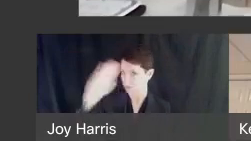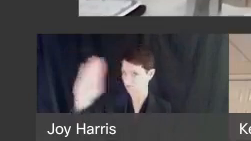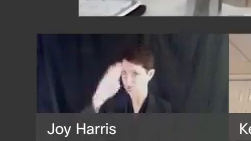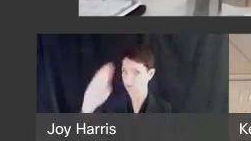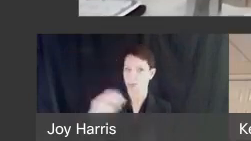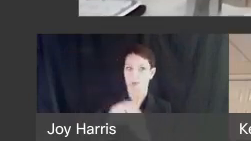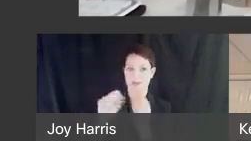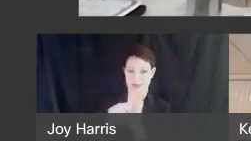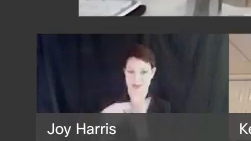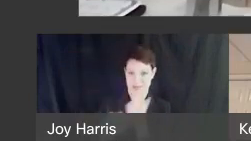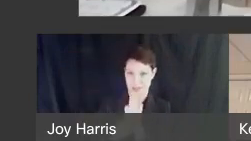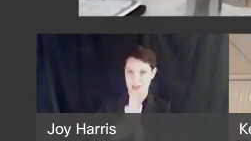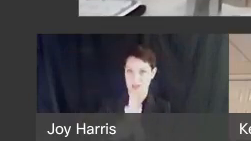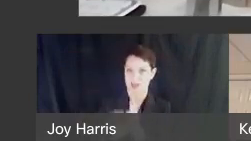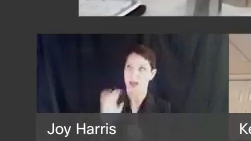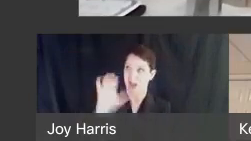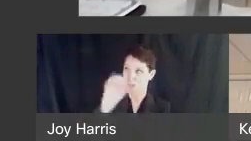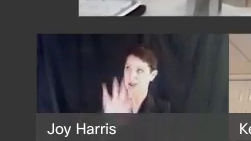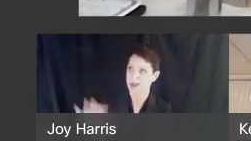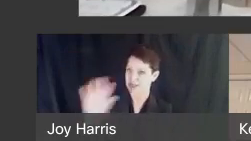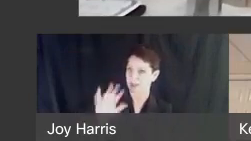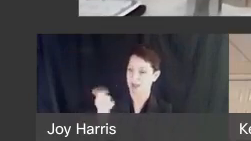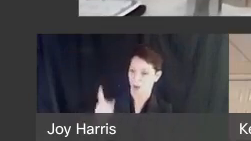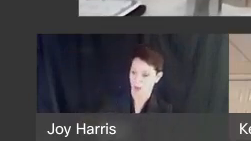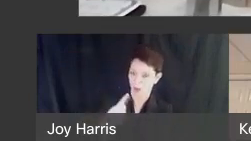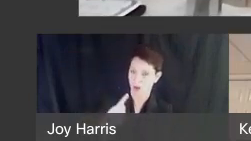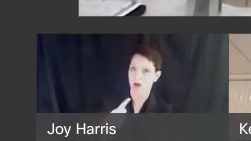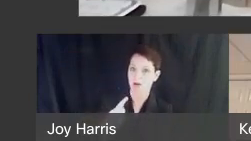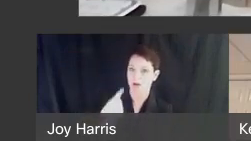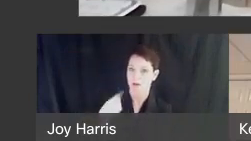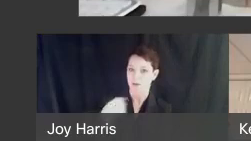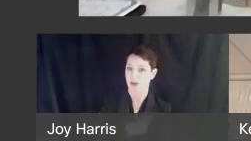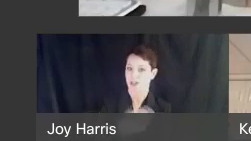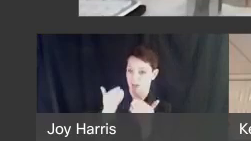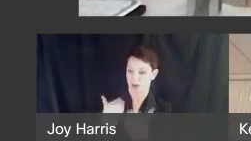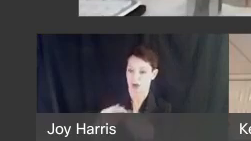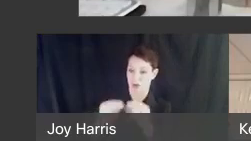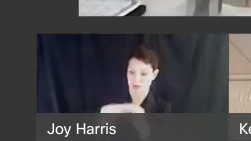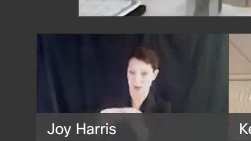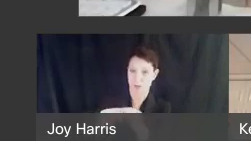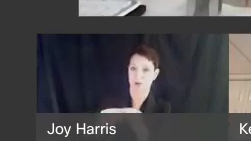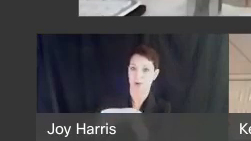best estimate of how long it would take us at the current rate of delivery of vaccine to schedule